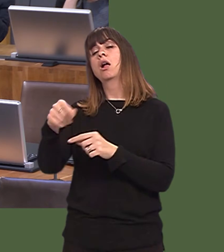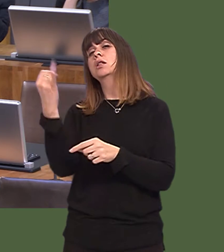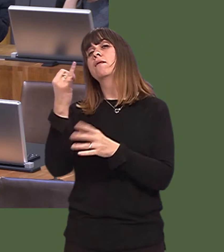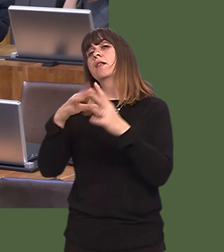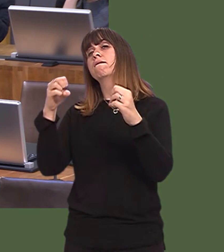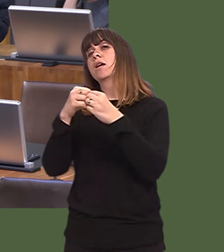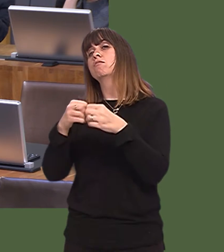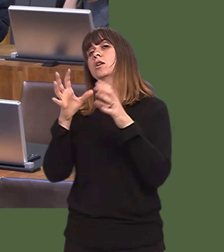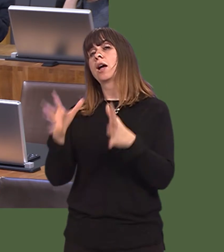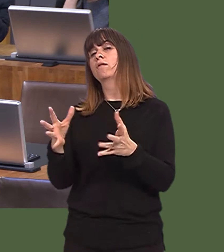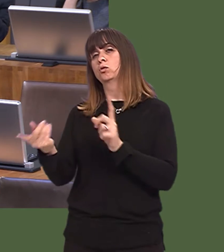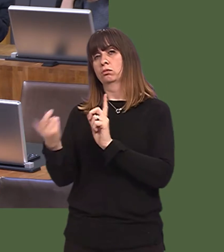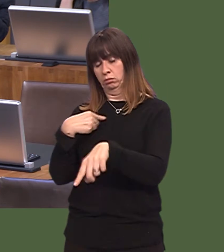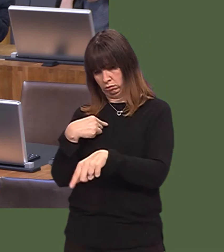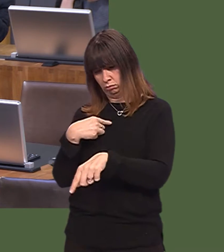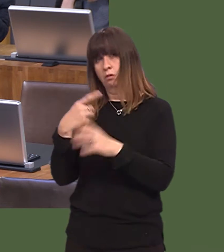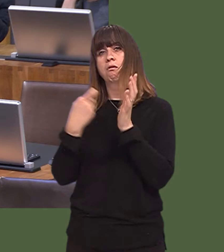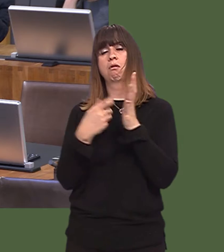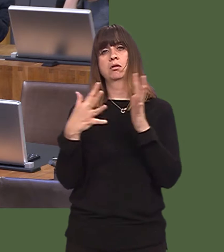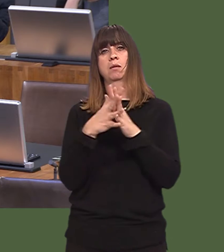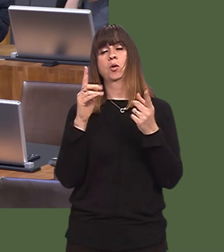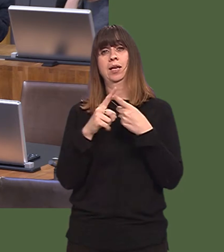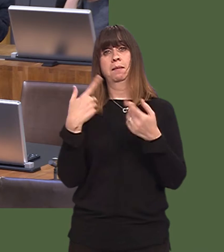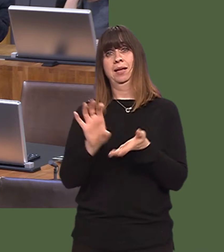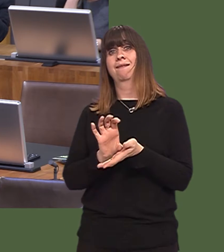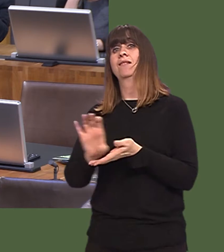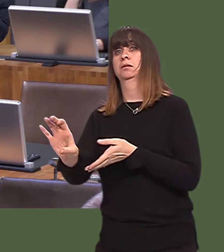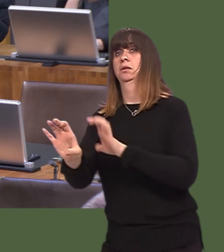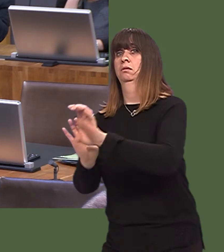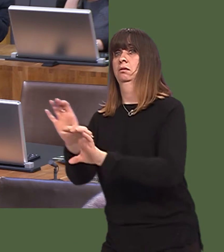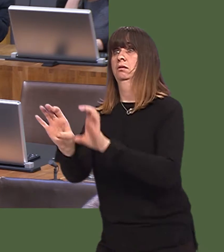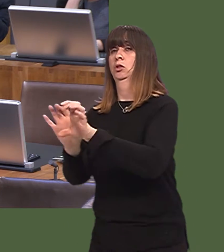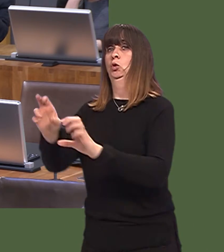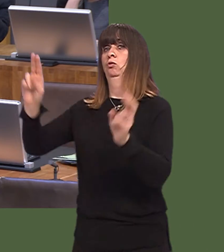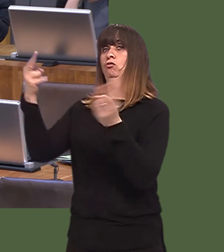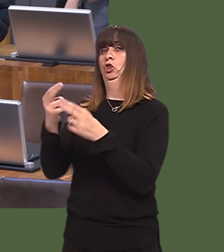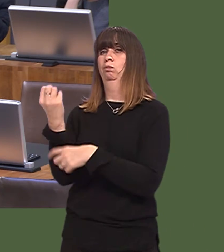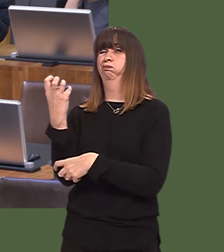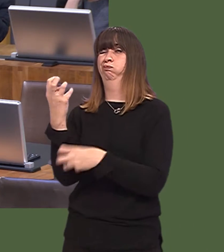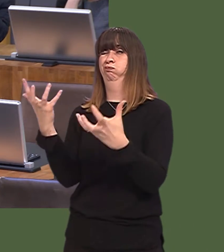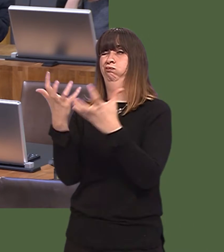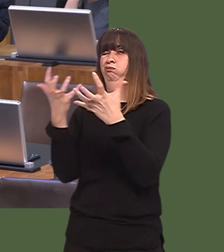I think itís fair to say that RWE have invested in the plant to reduce emissions but, of course,